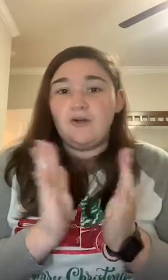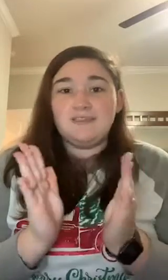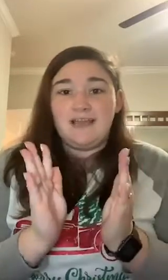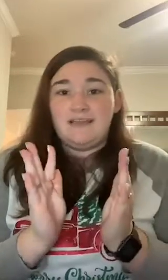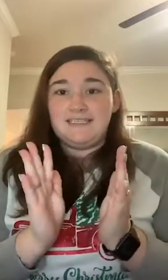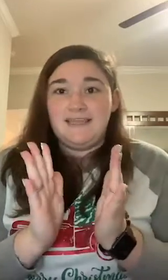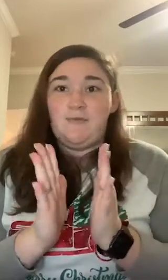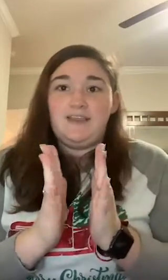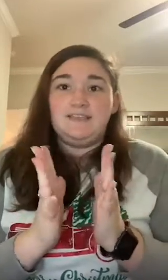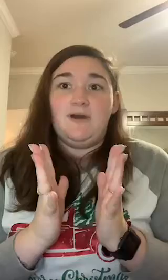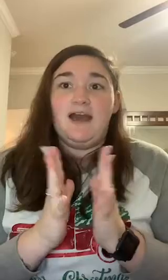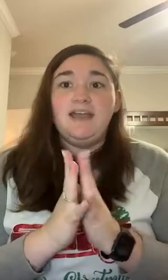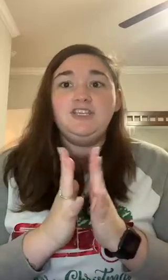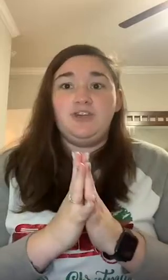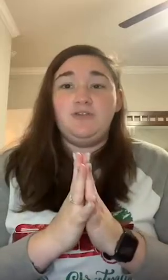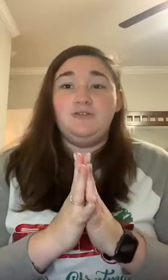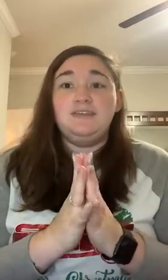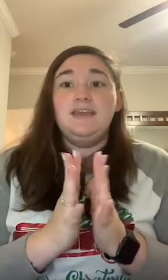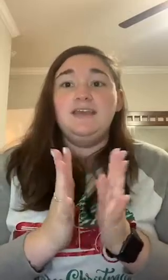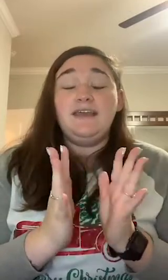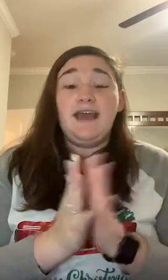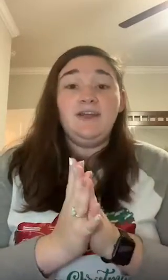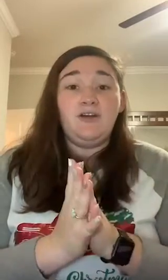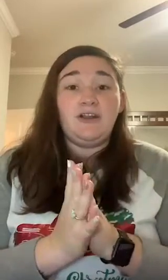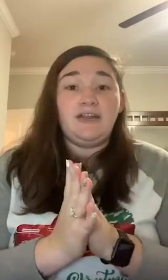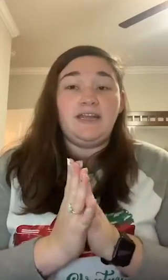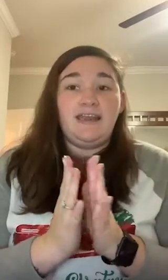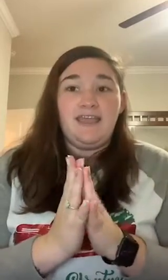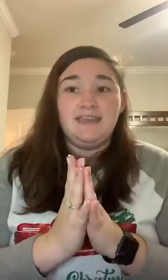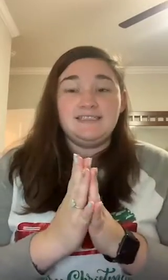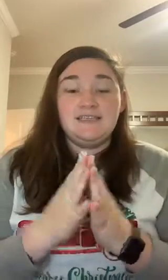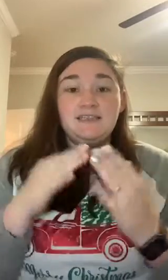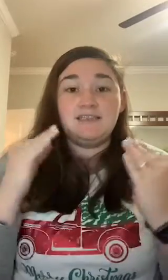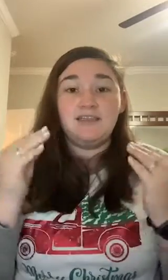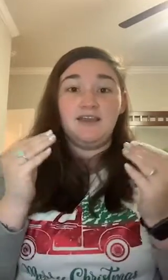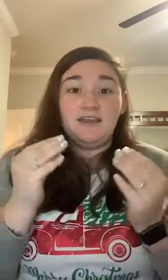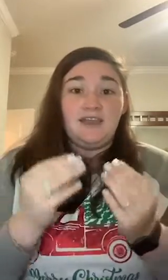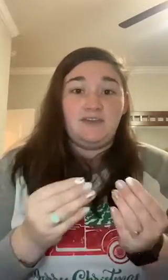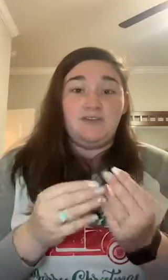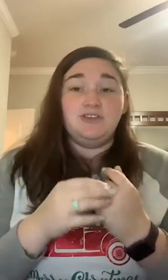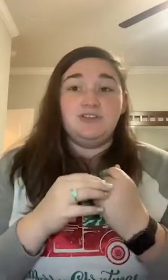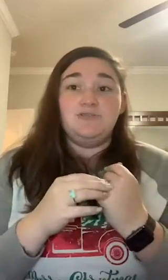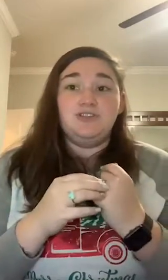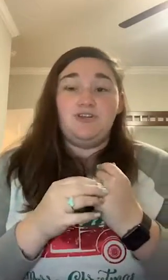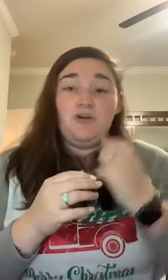signed the same way so i chose kind-hearted and innocent. again you can choose your own